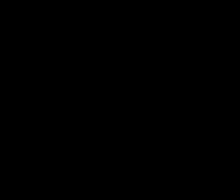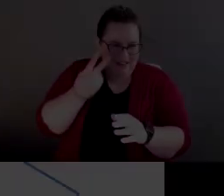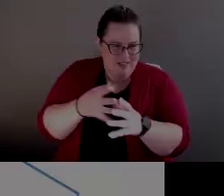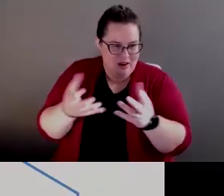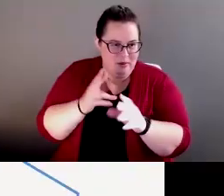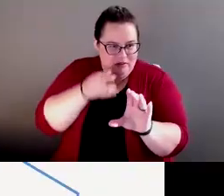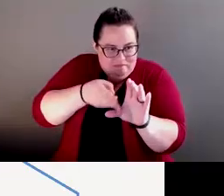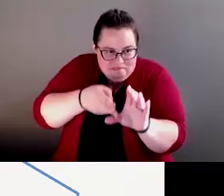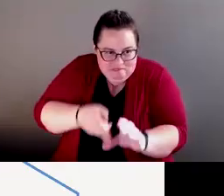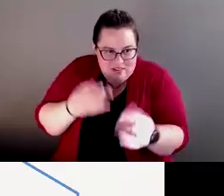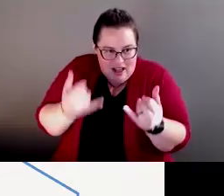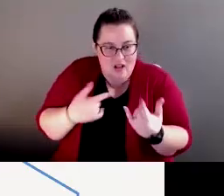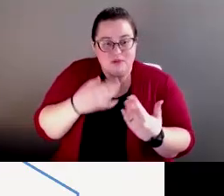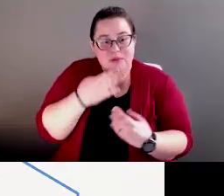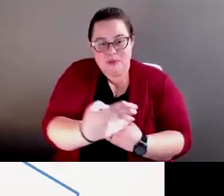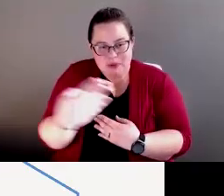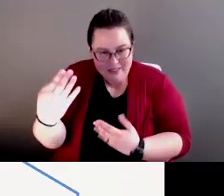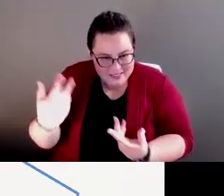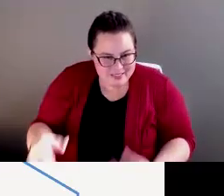Good morning everybody.